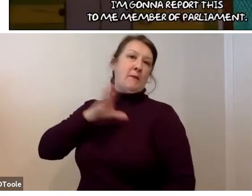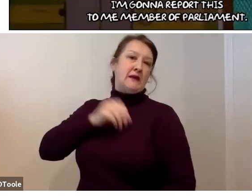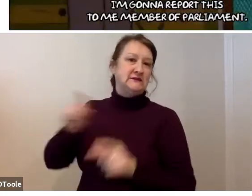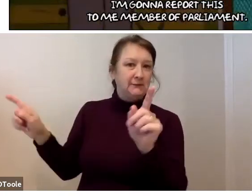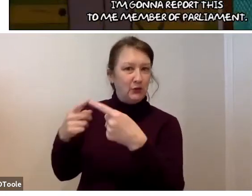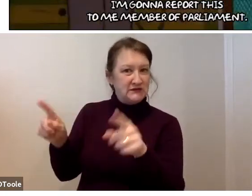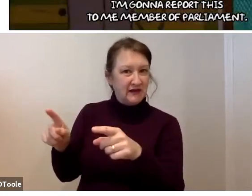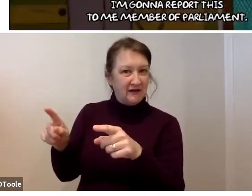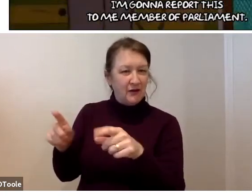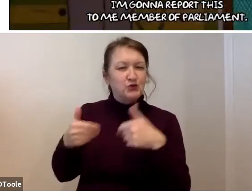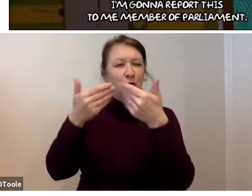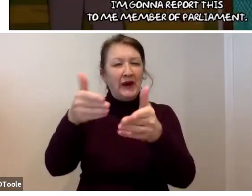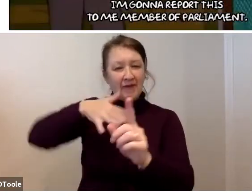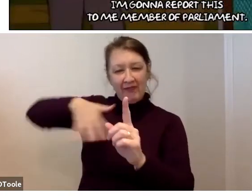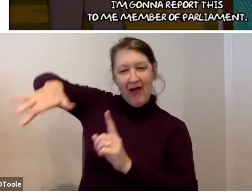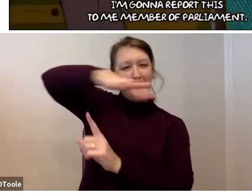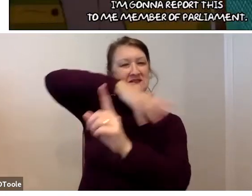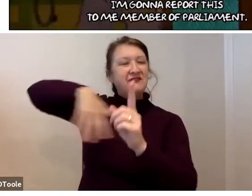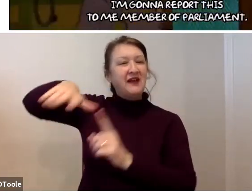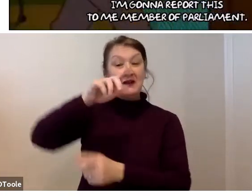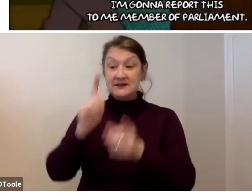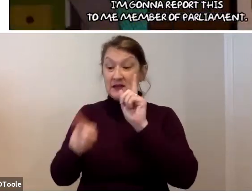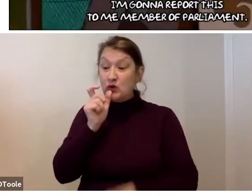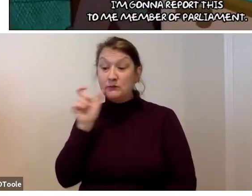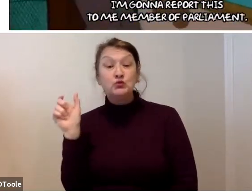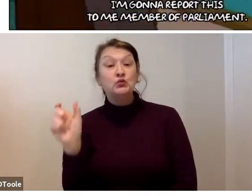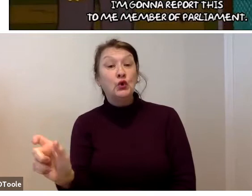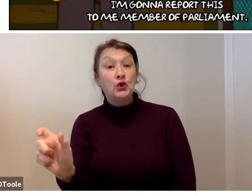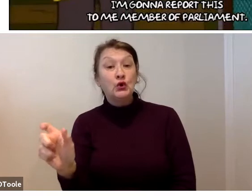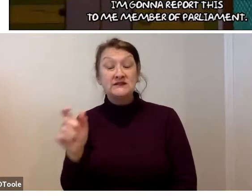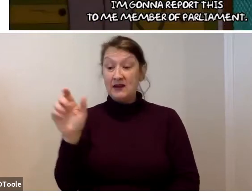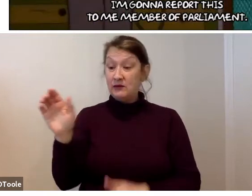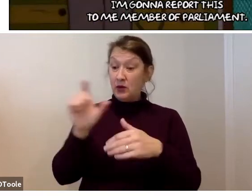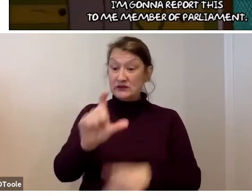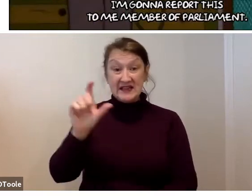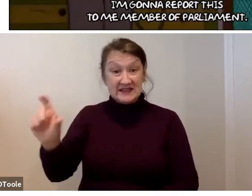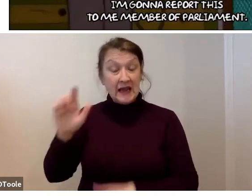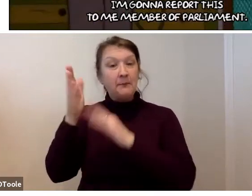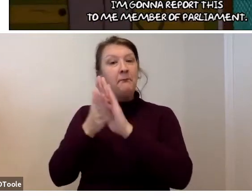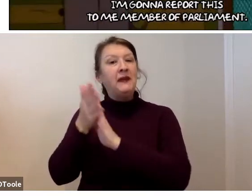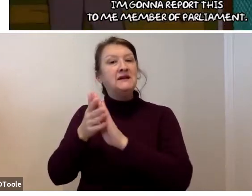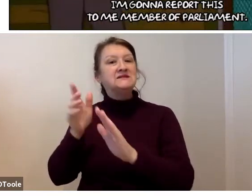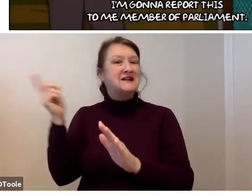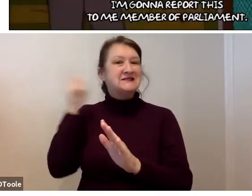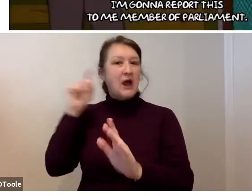Subtitles are just words, whereas closed captioning is also sound effects and importance sounds.